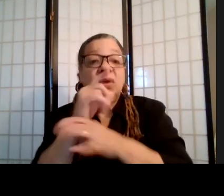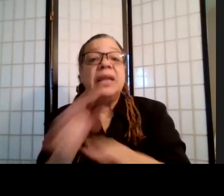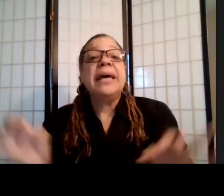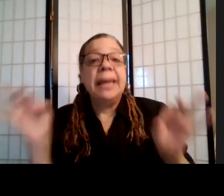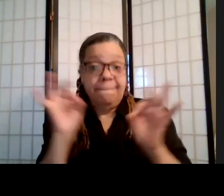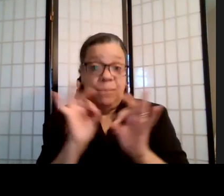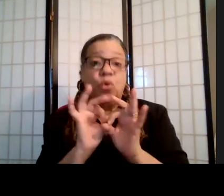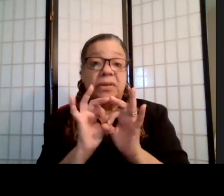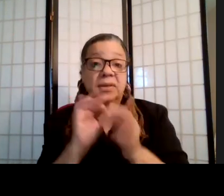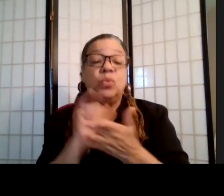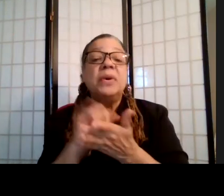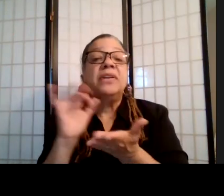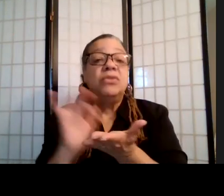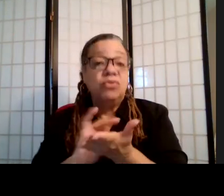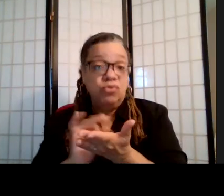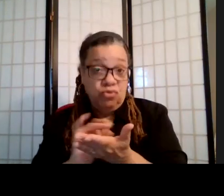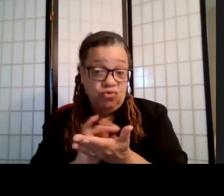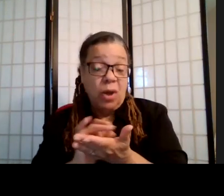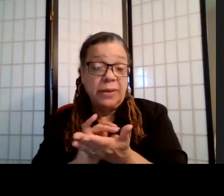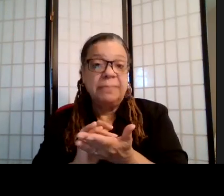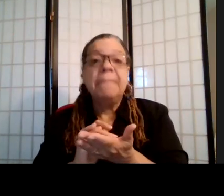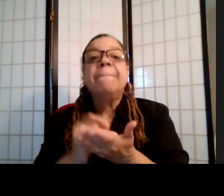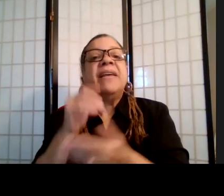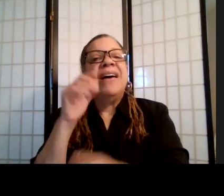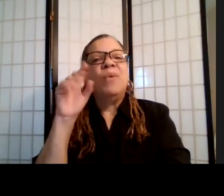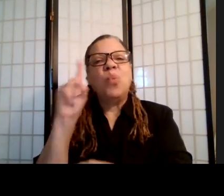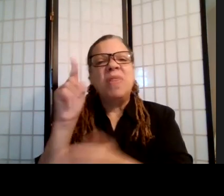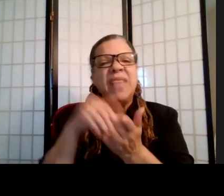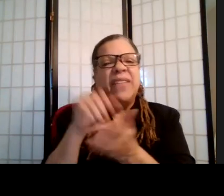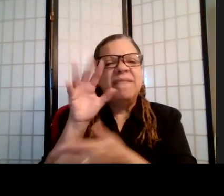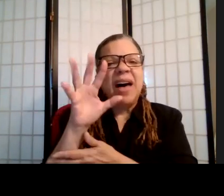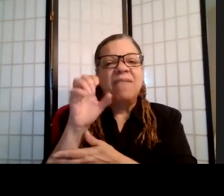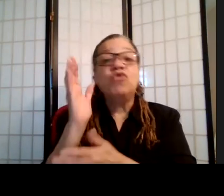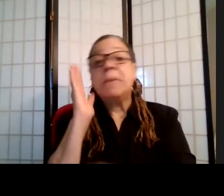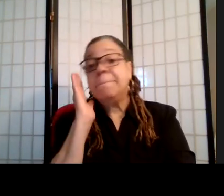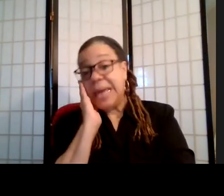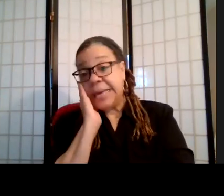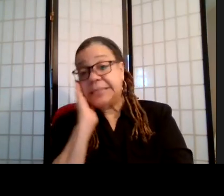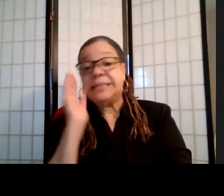with drug risks and bacteria. With close to 1500 beds, the hospital is a continuous state of chaos.